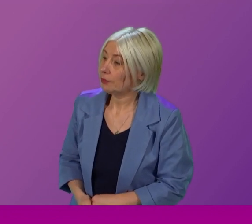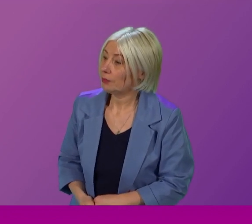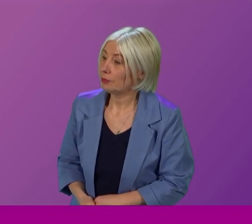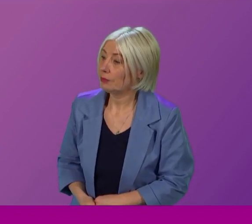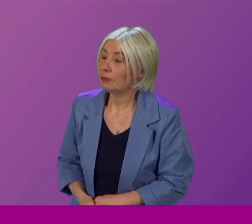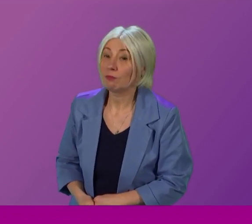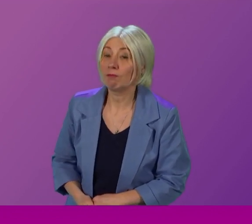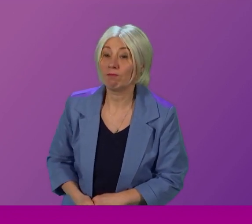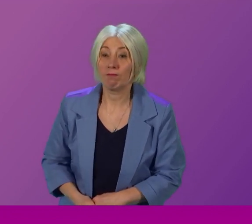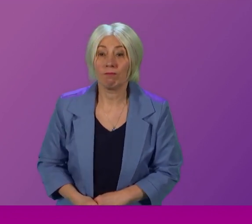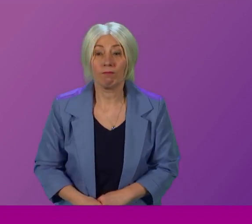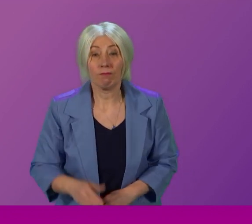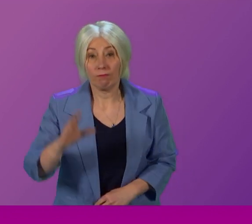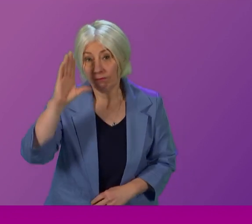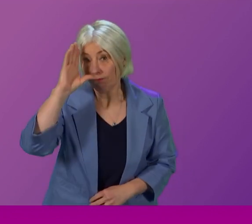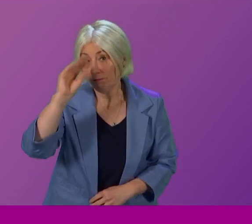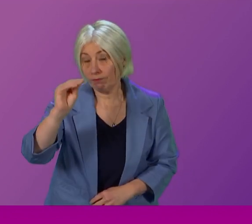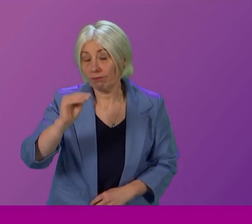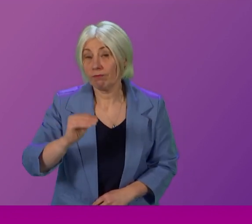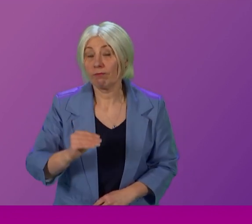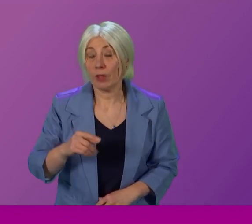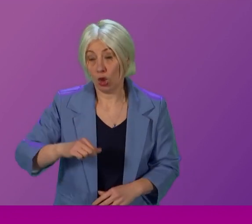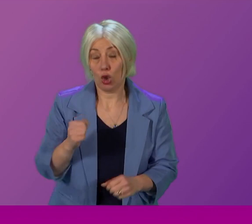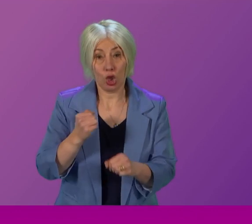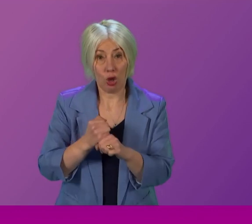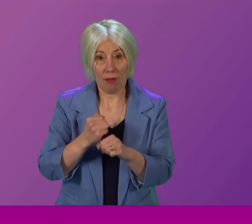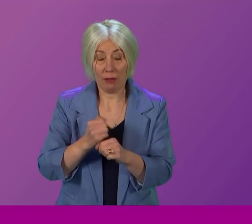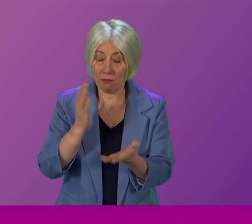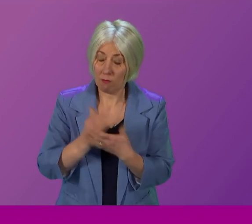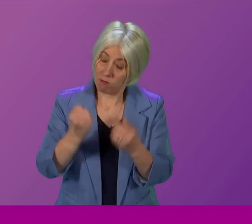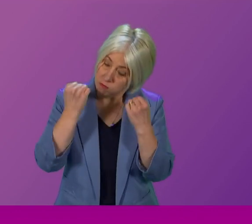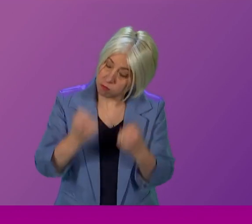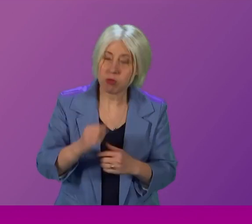Let me be very clear: the Scottish Government is firmly committed to